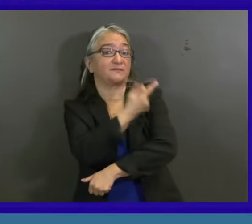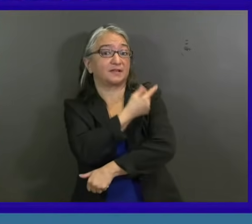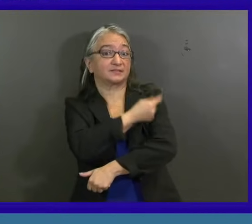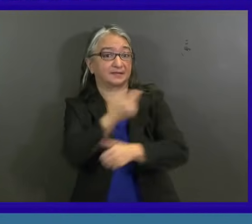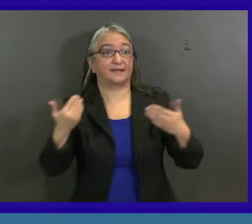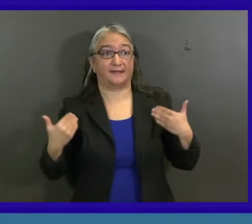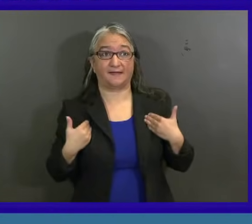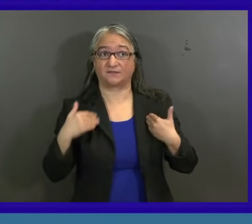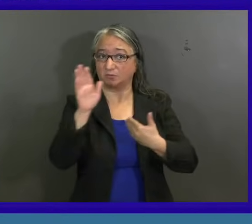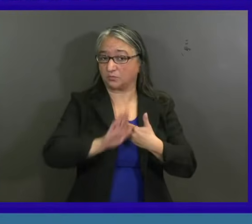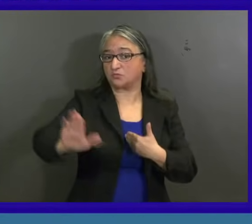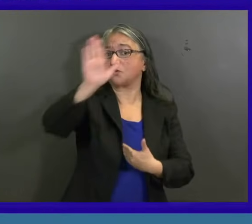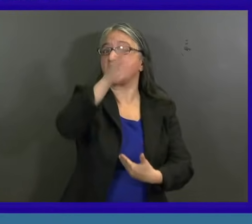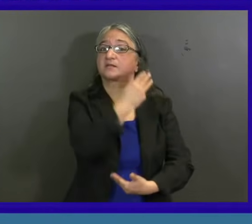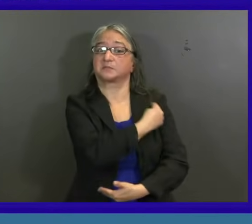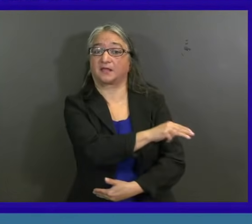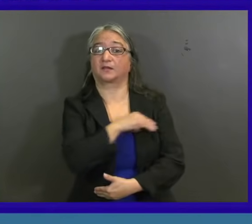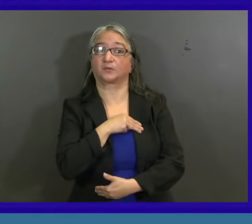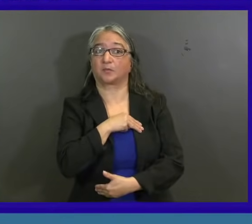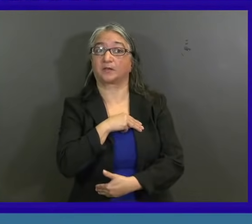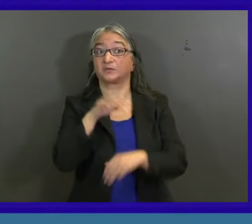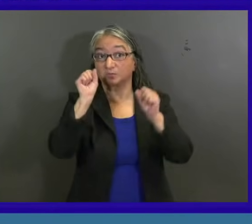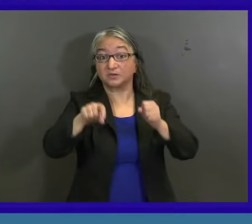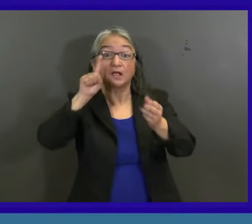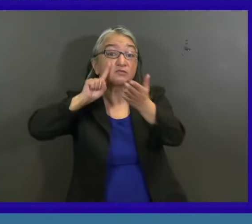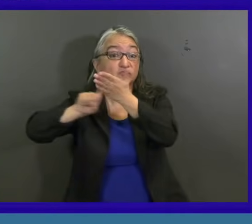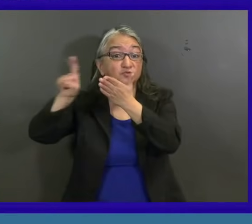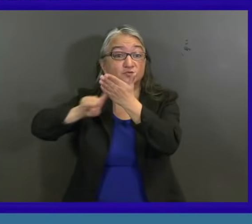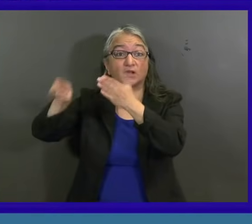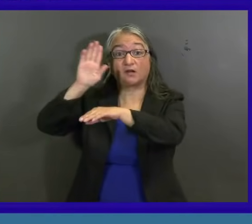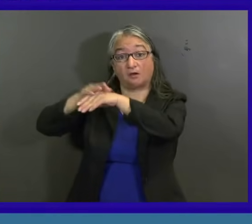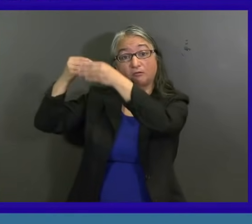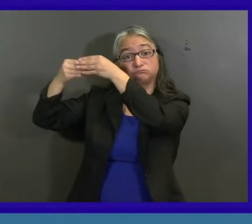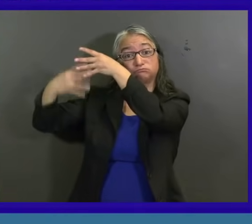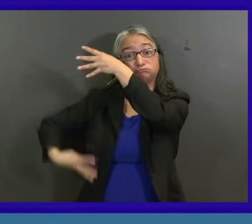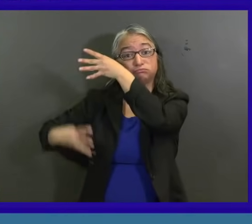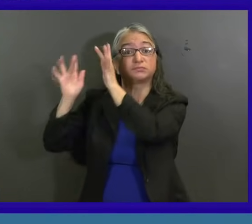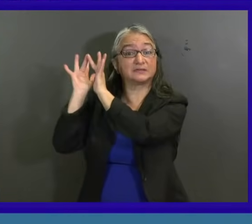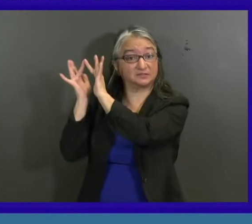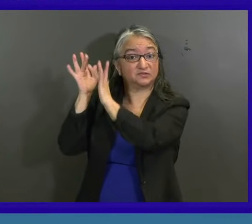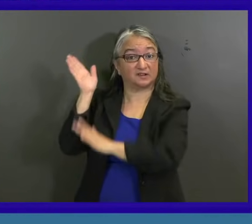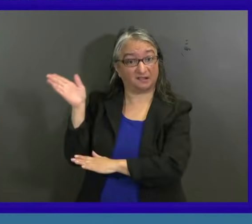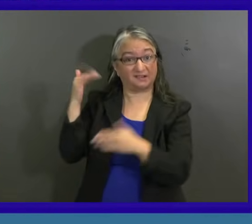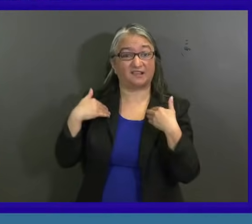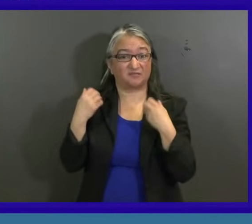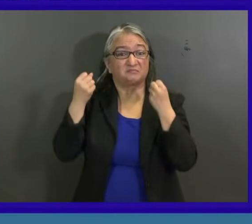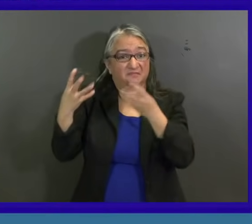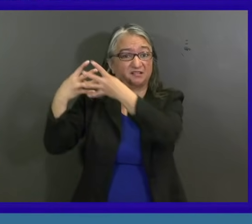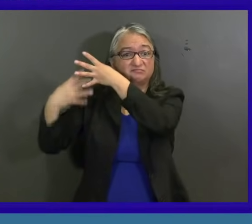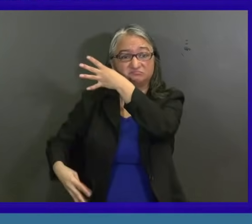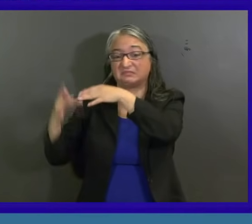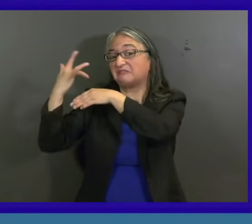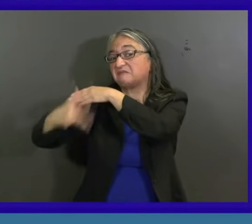to that vaccine finder find a place that has it because there's a lot of vaccine out there